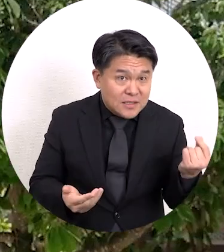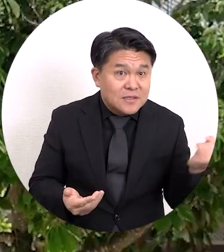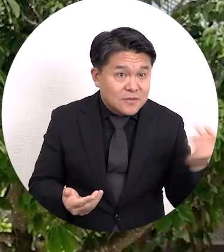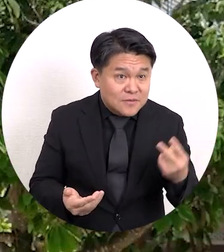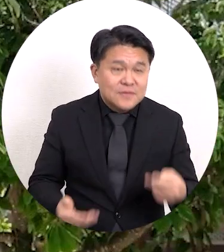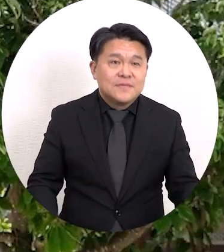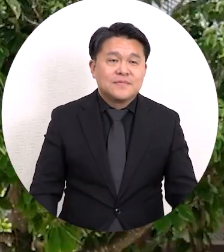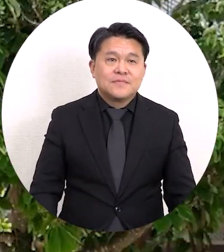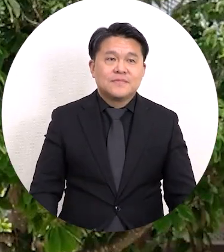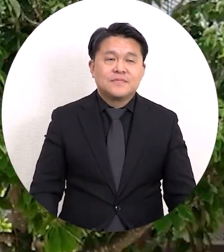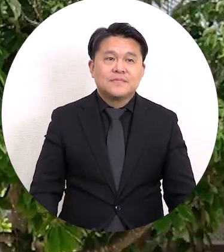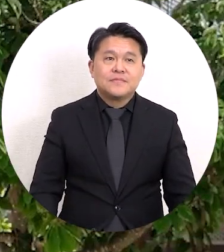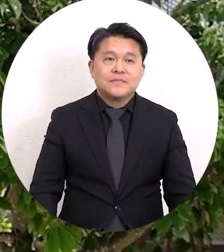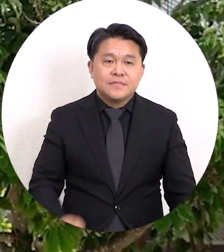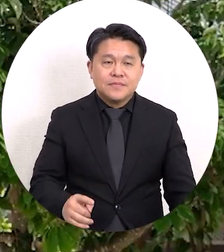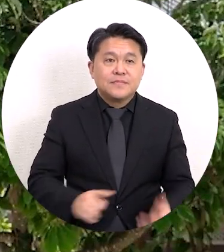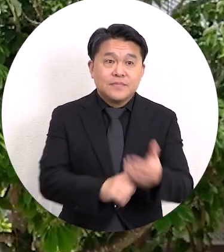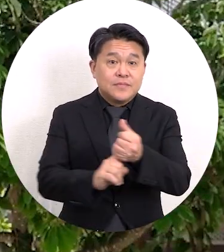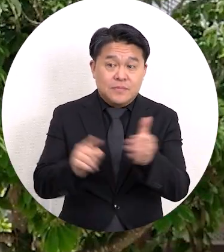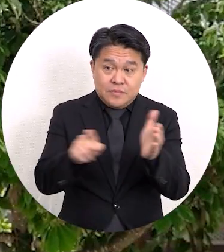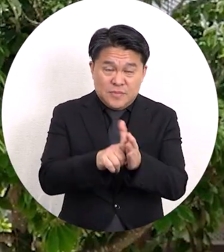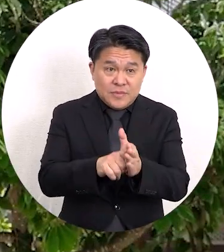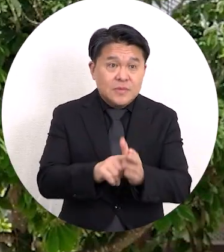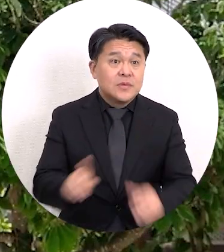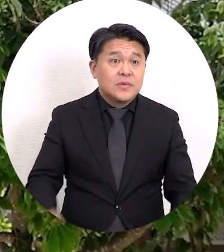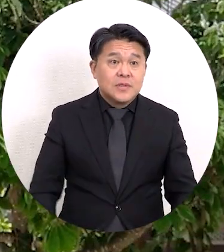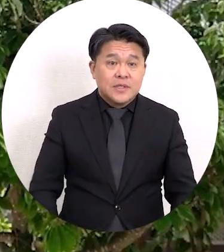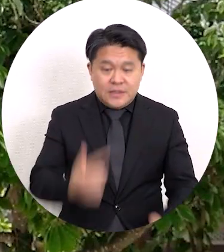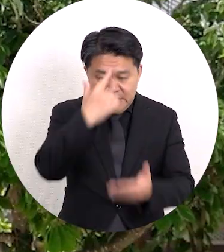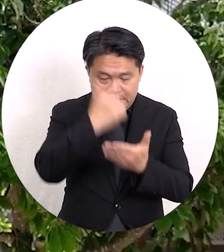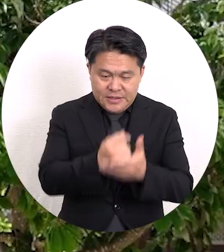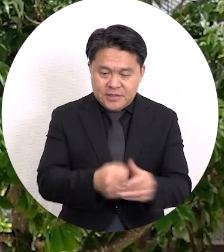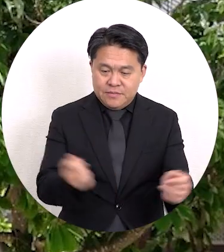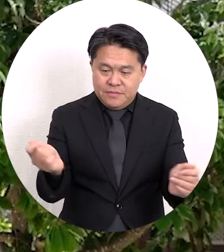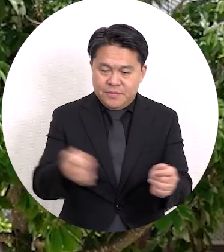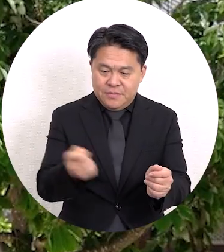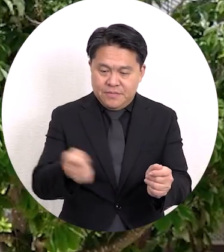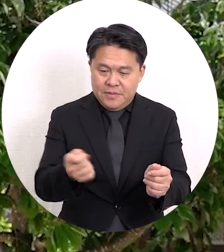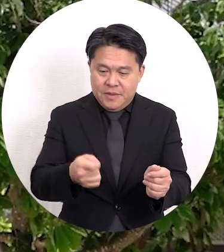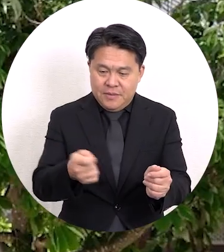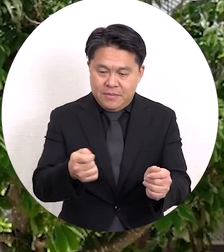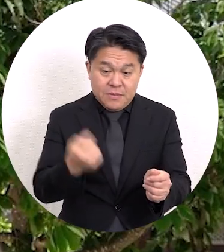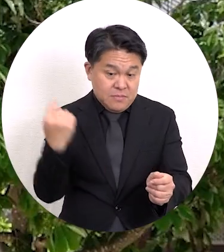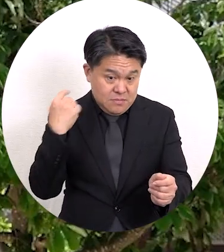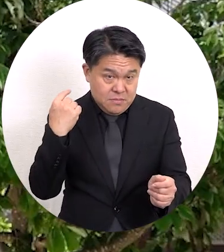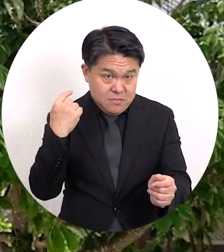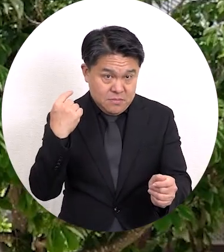In Buddhism, on the other hand, the sound of the wooden mallet striking the moktak (a percussion instrument) is heard.